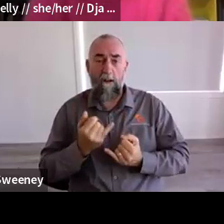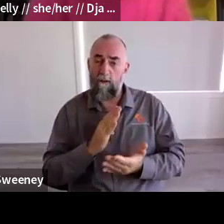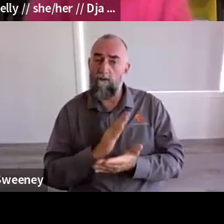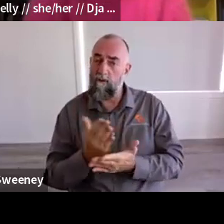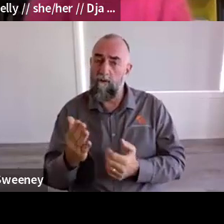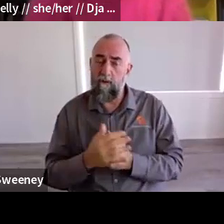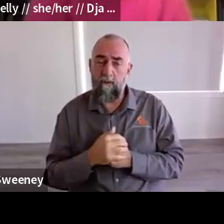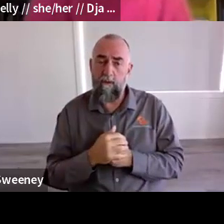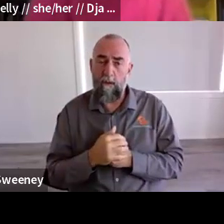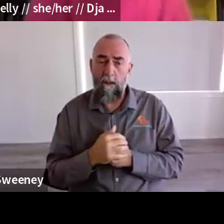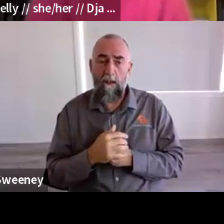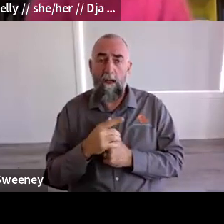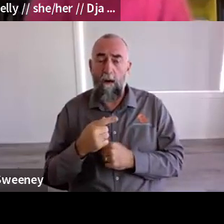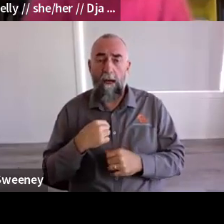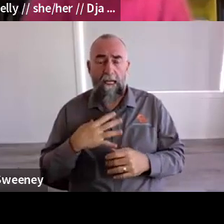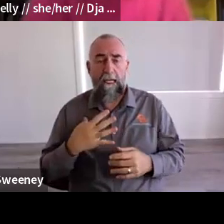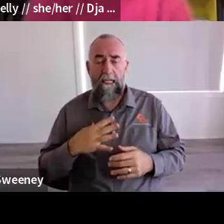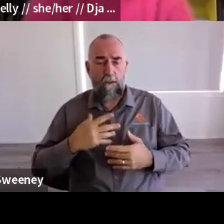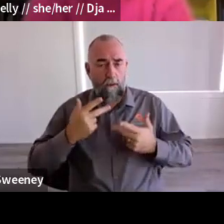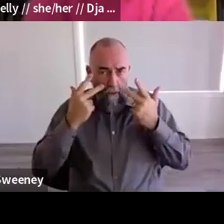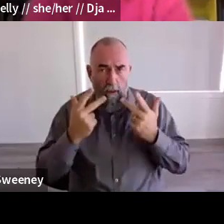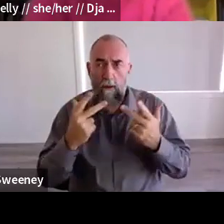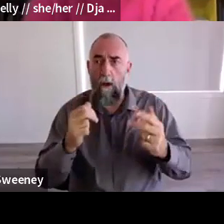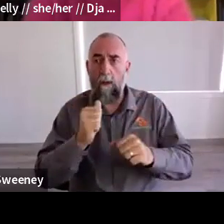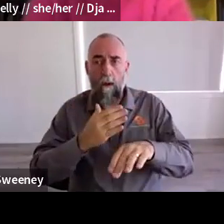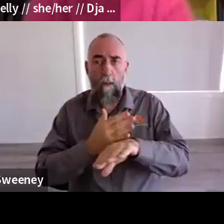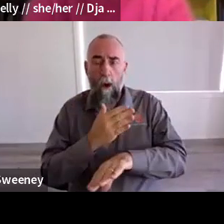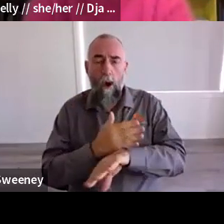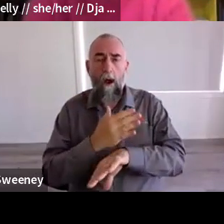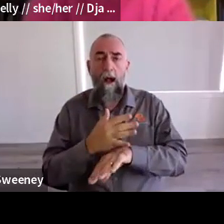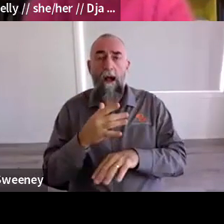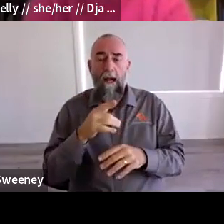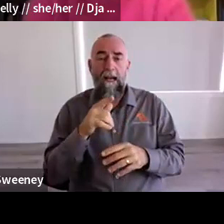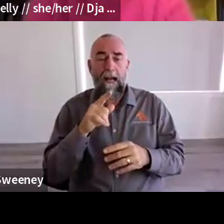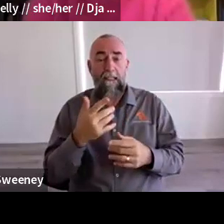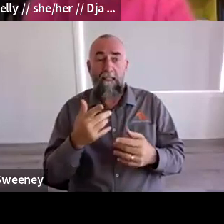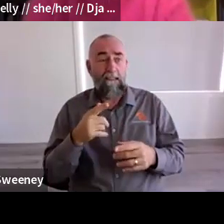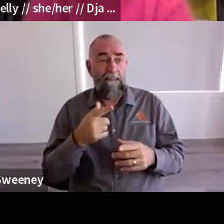it falls on the shoulders of independent artists or smaller